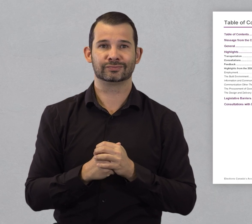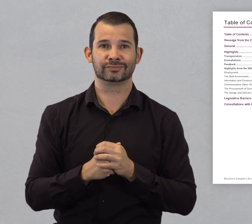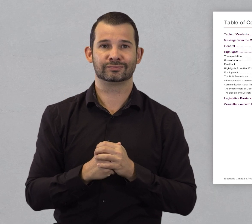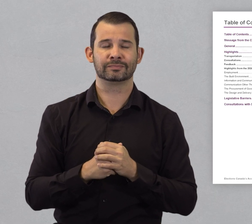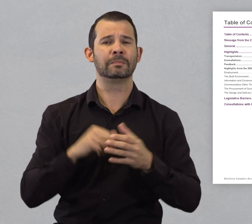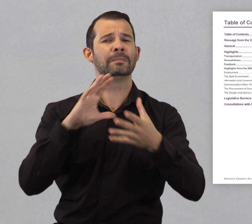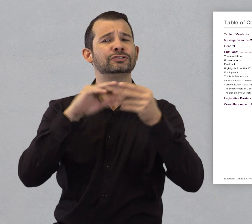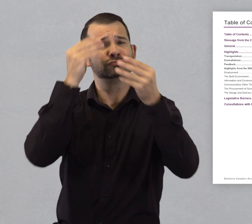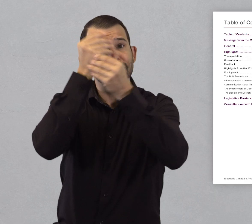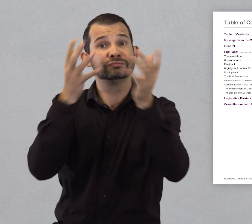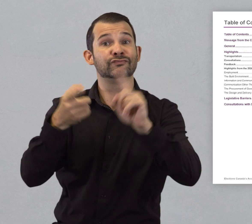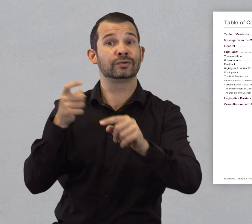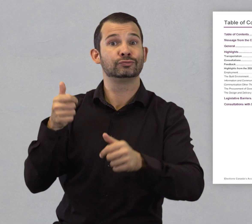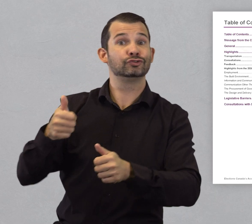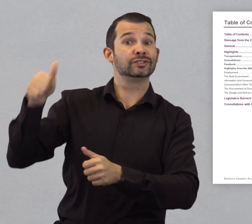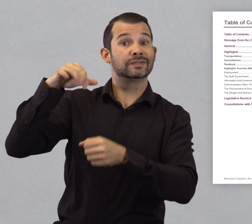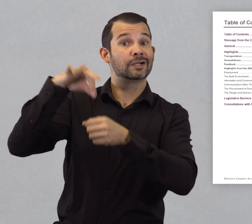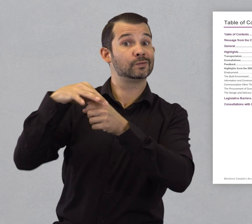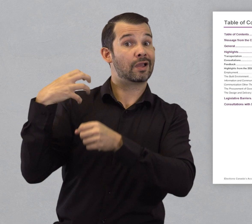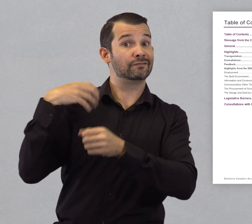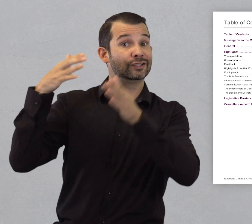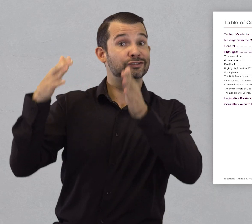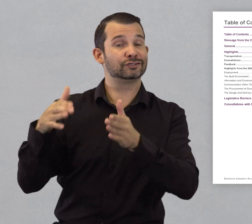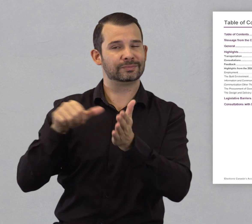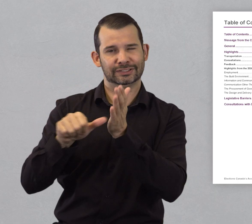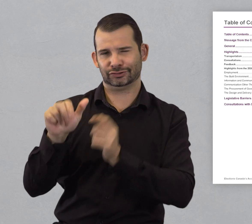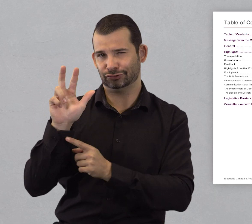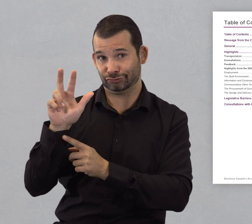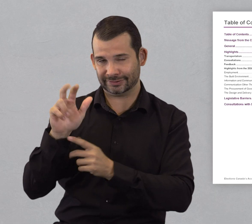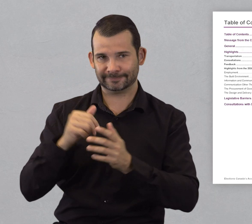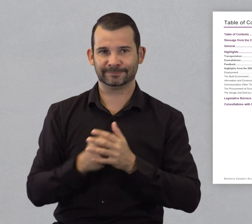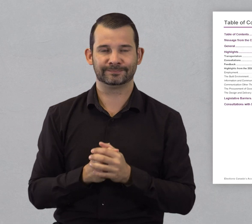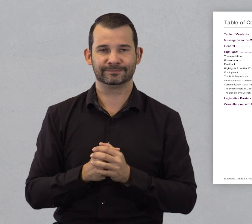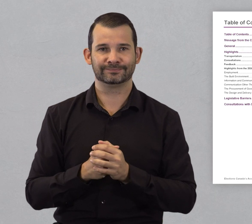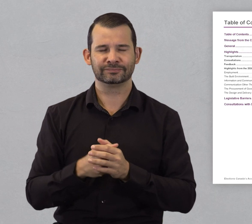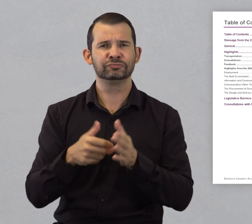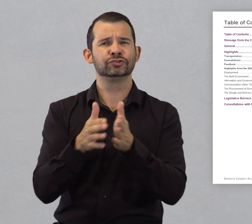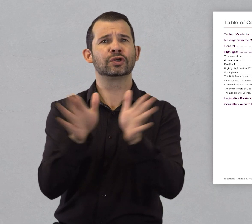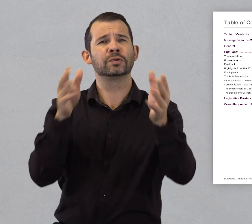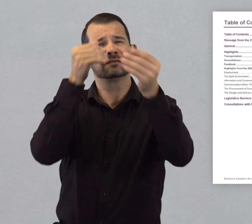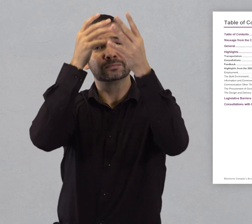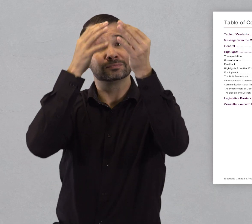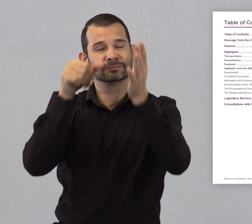Message from the Chief Electoral Officer 3 General 4